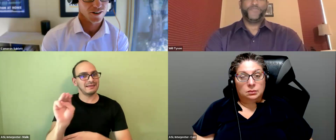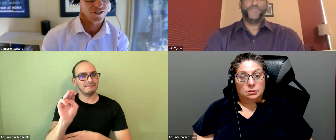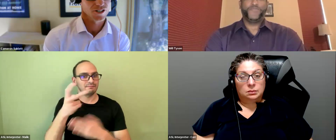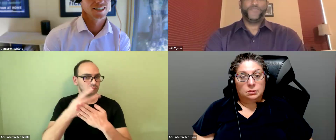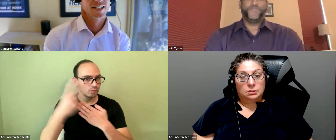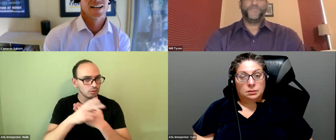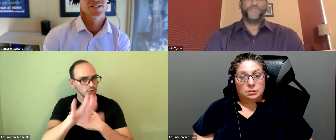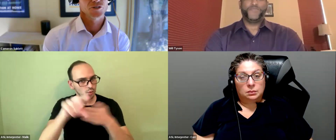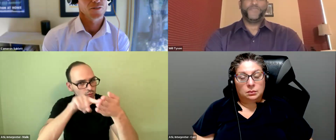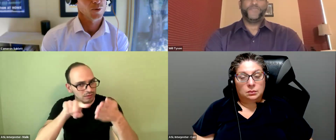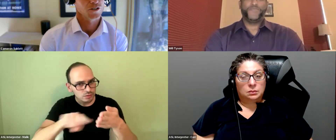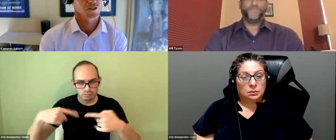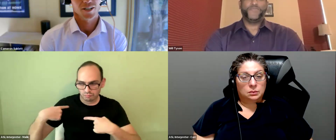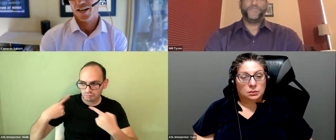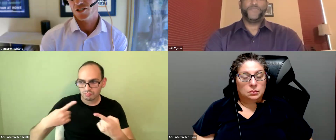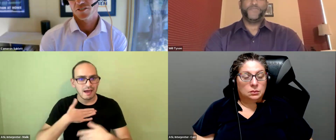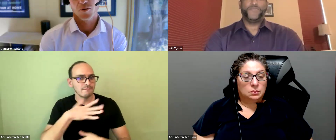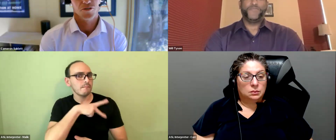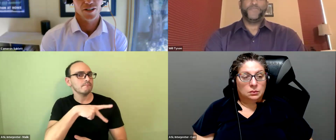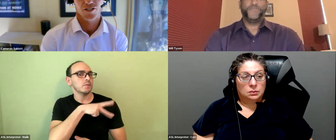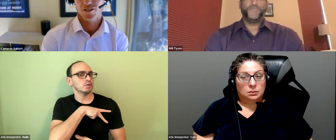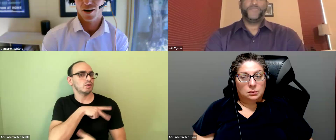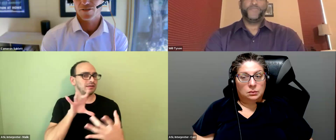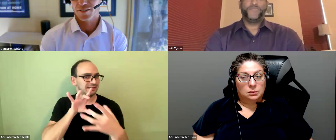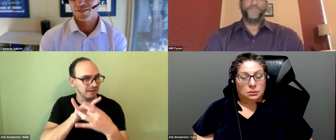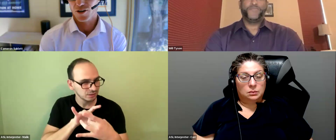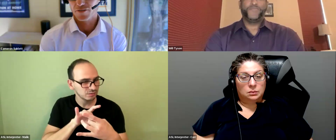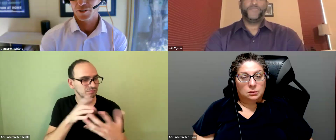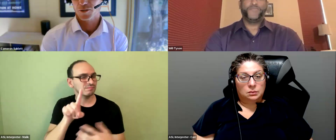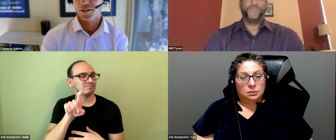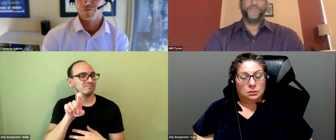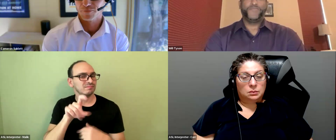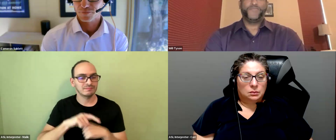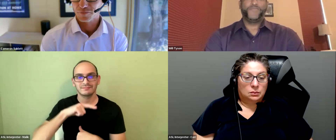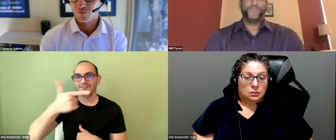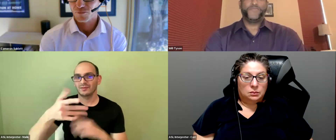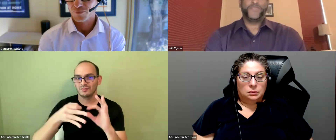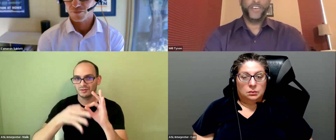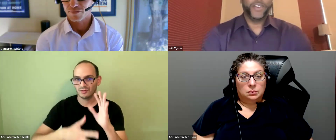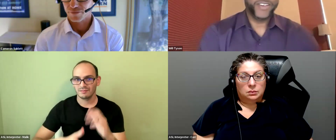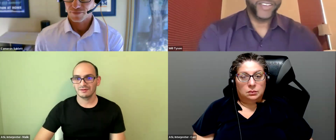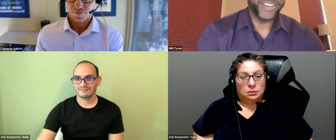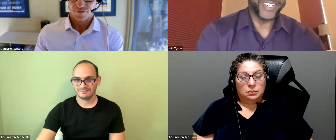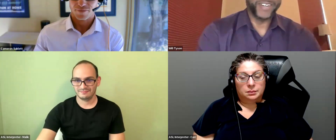research? Do you have a personal connection or motivation driving the work?